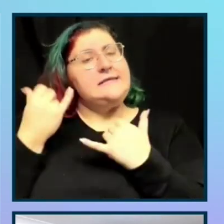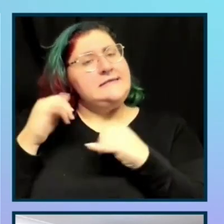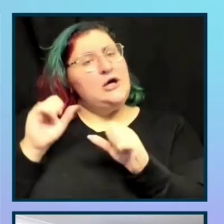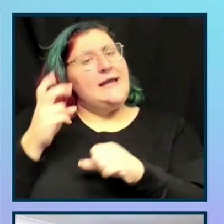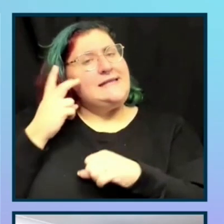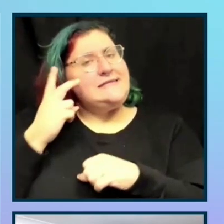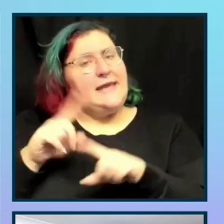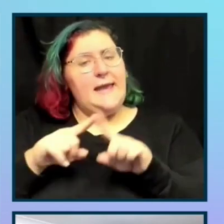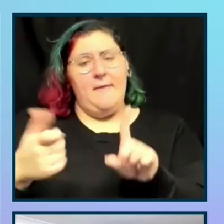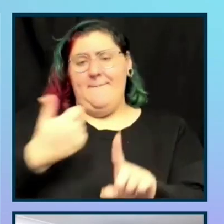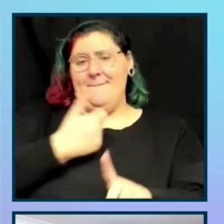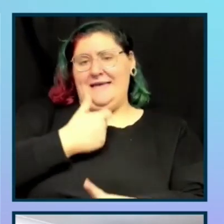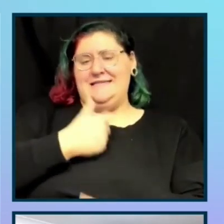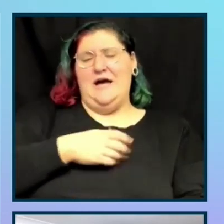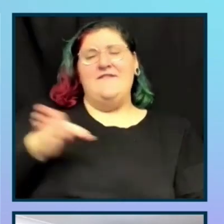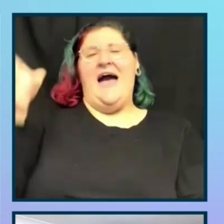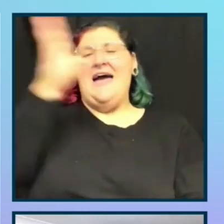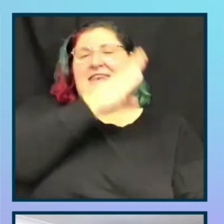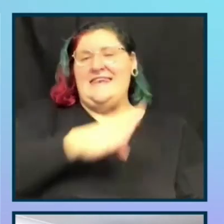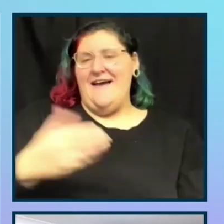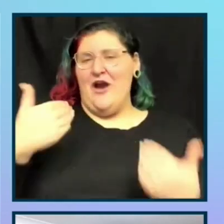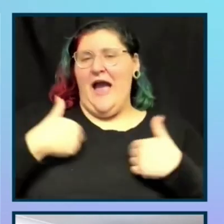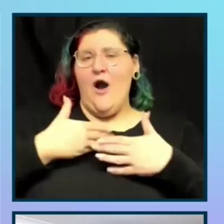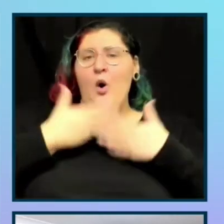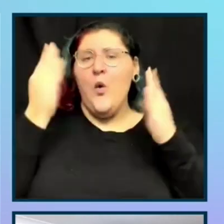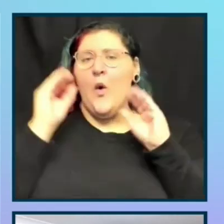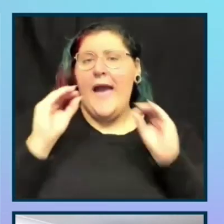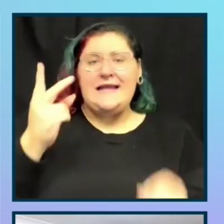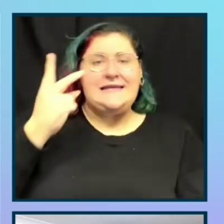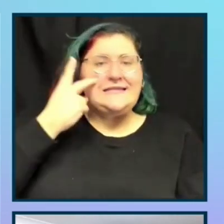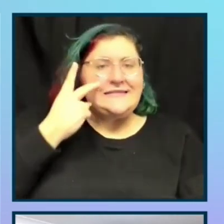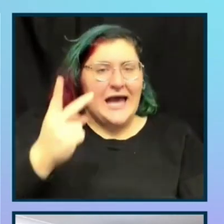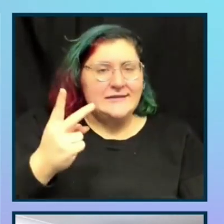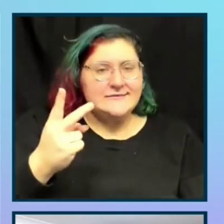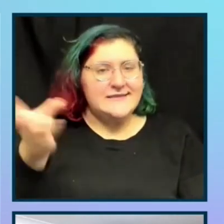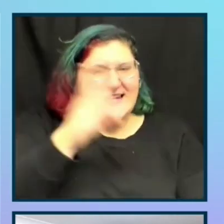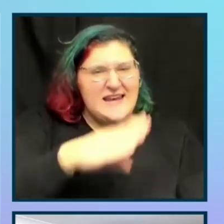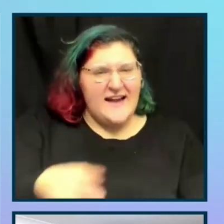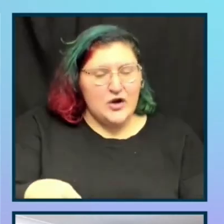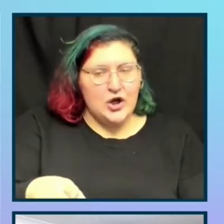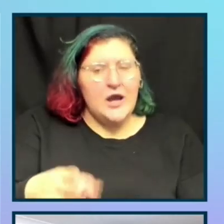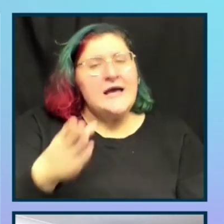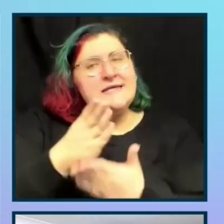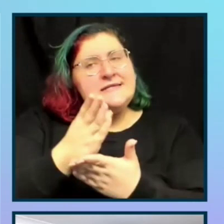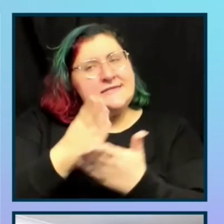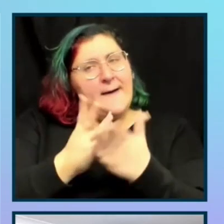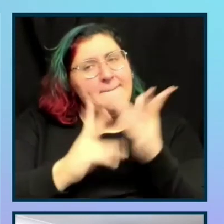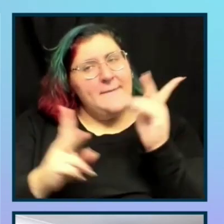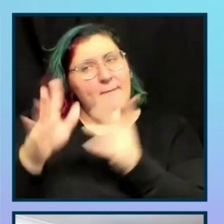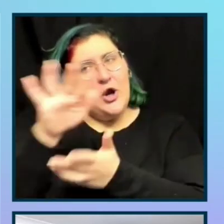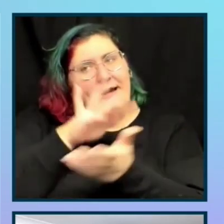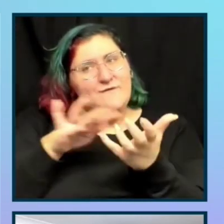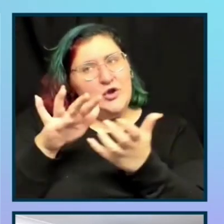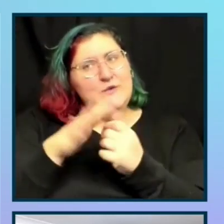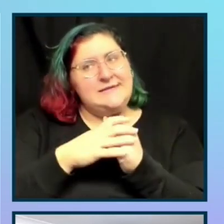just to completely clear that up for anybody who is still confused, which happens more often than you think to my amusement,